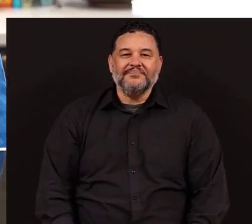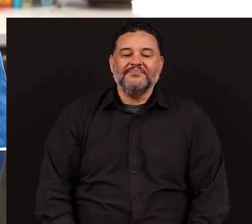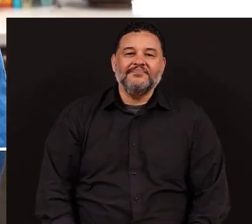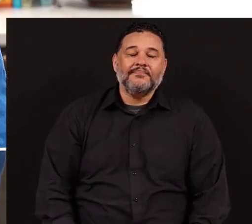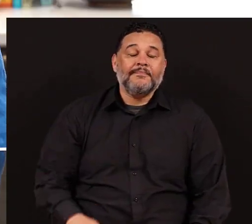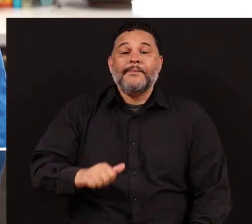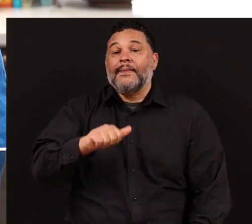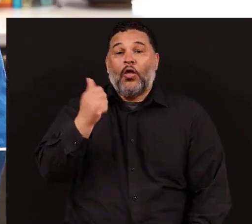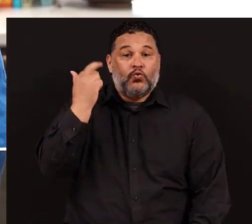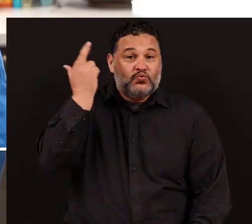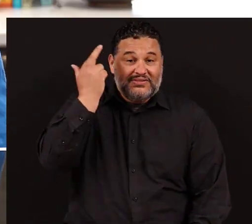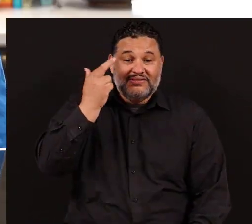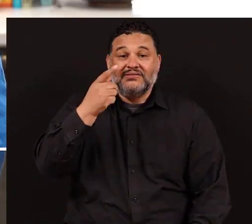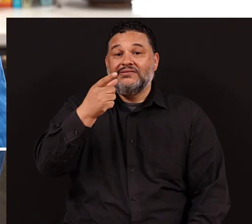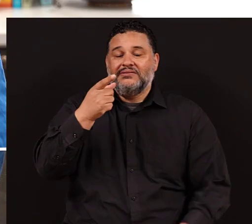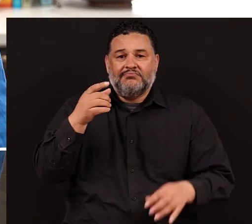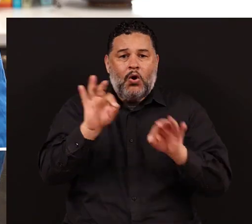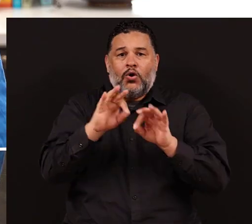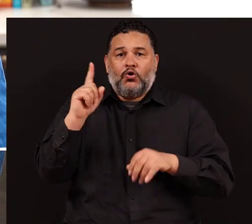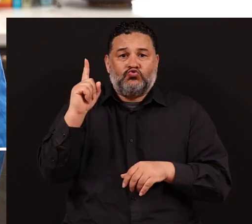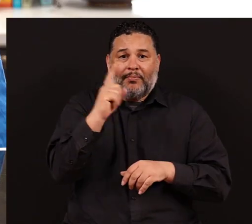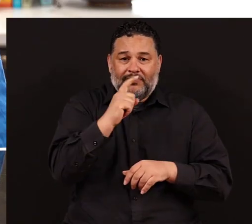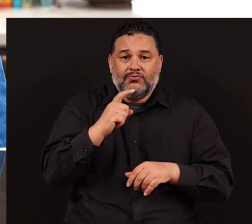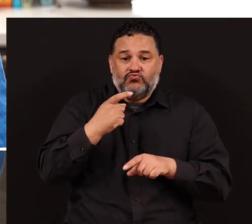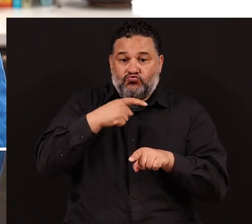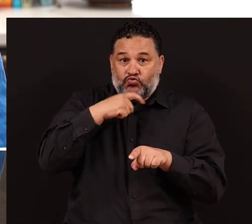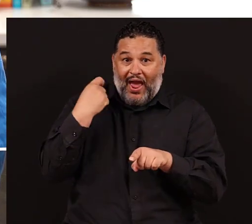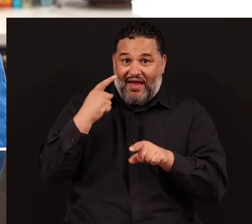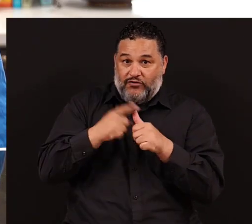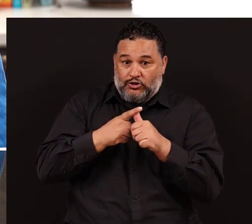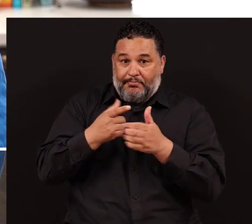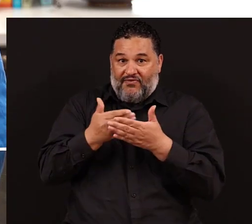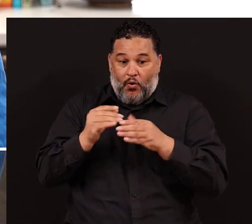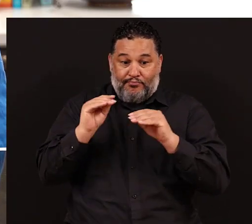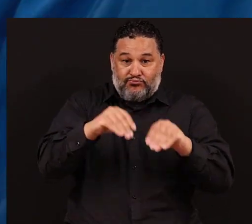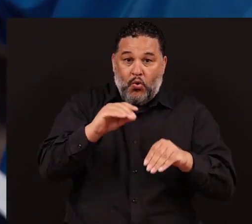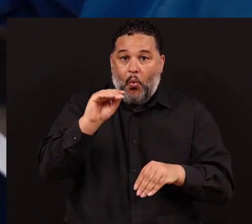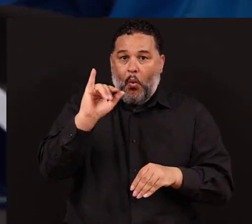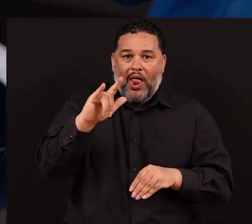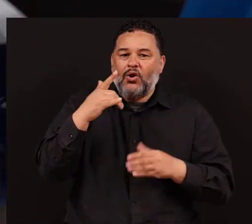The other reason you want your shrimp to be dry is when you put it in the oil, you don't want it to splatter that much